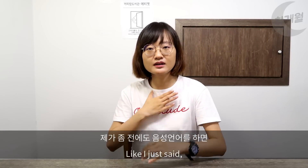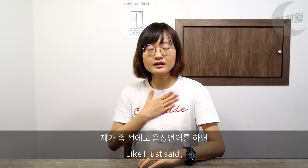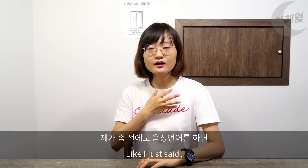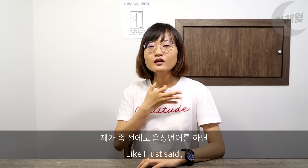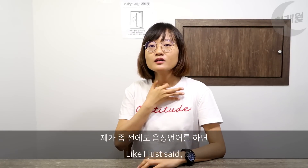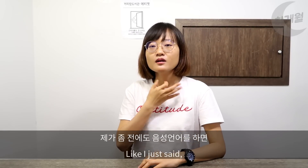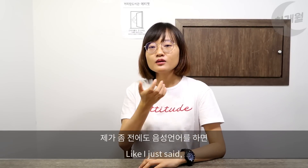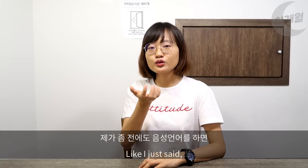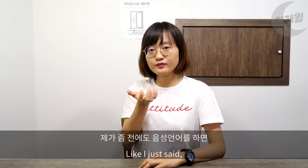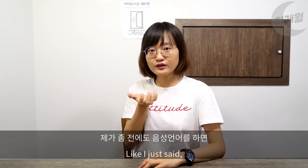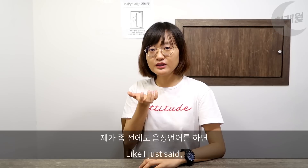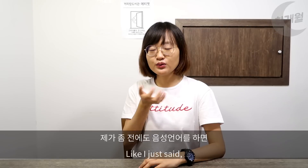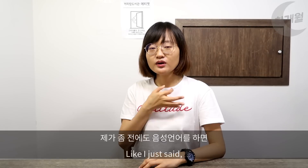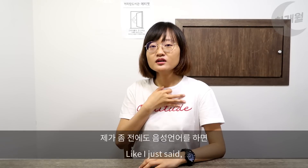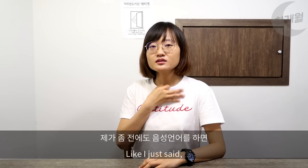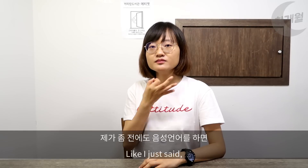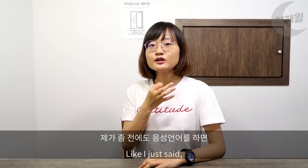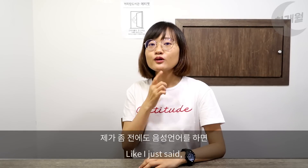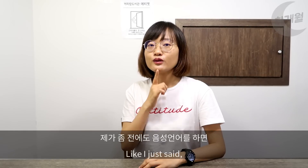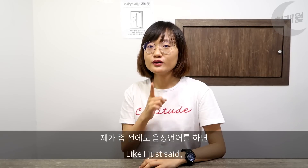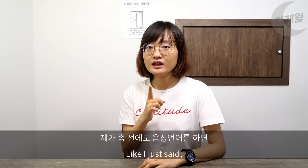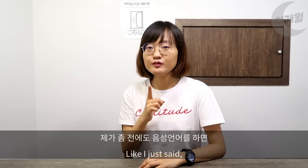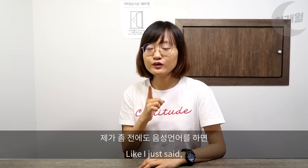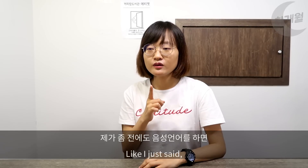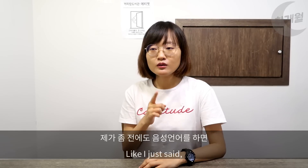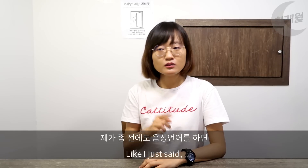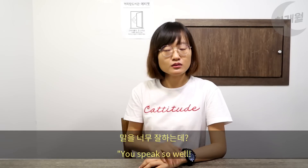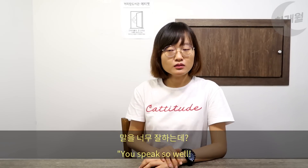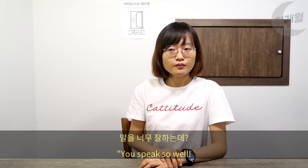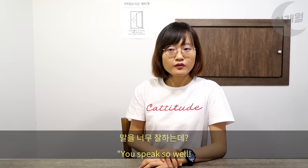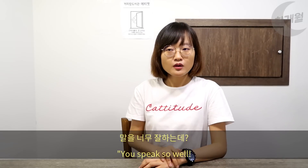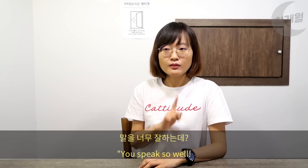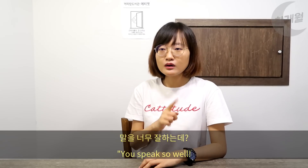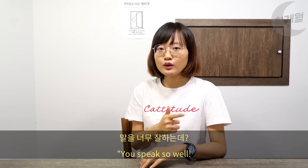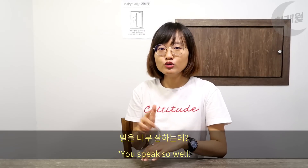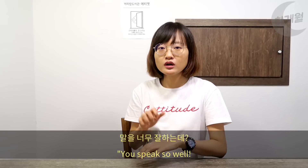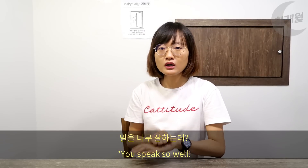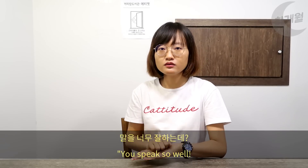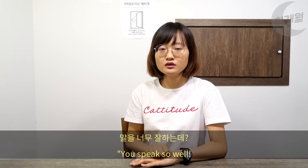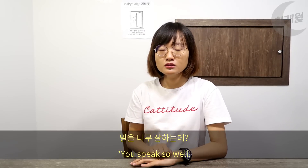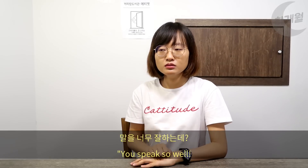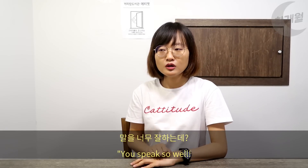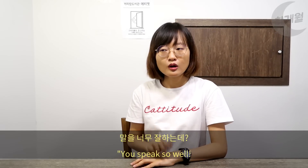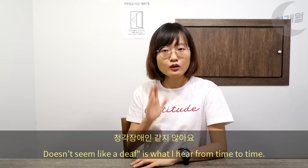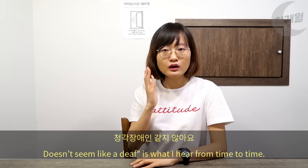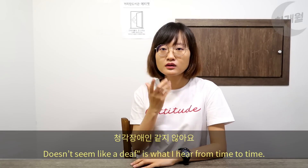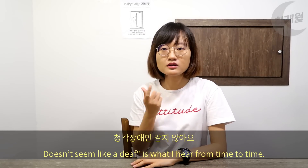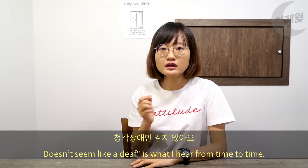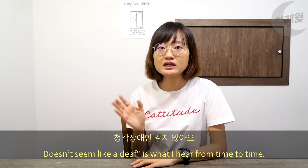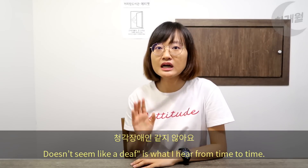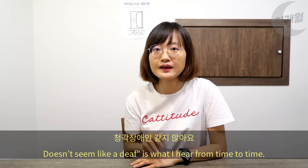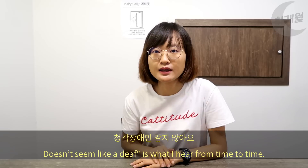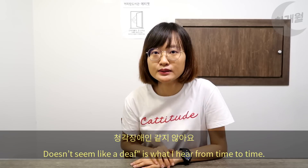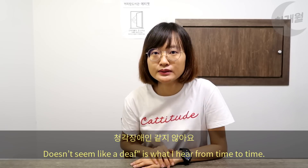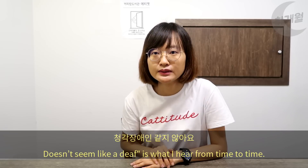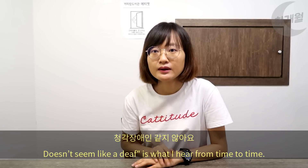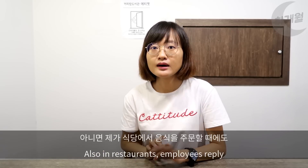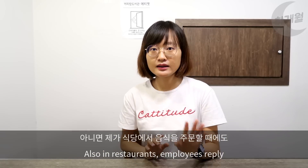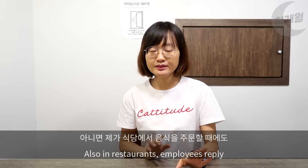Like I just said, You speak so well! Doesn’t seem like a deaf